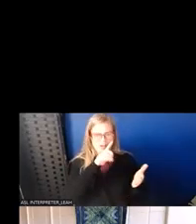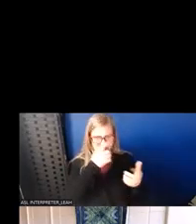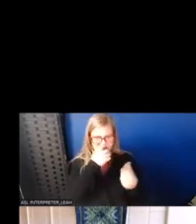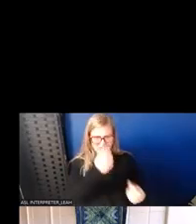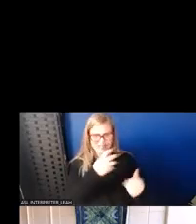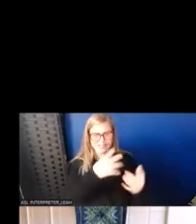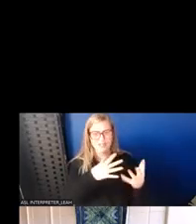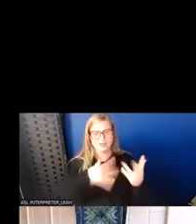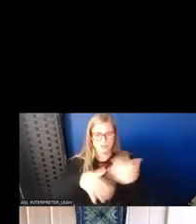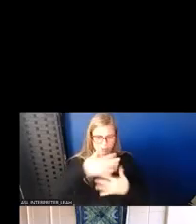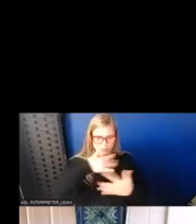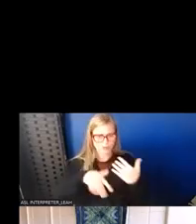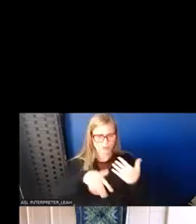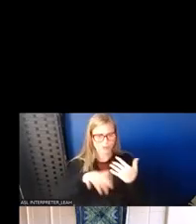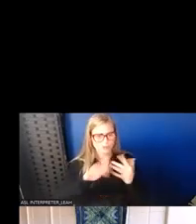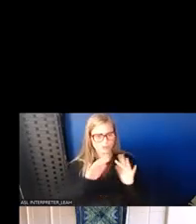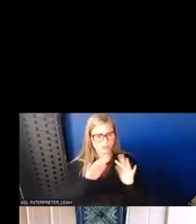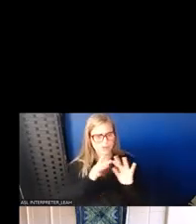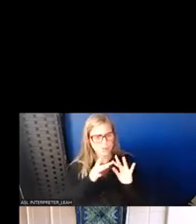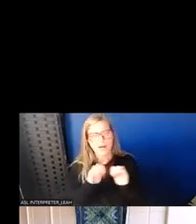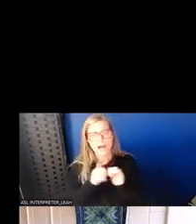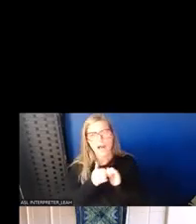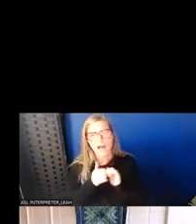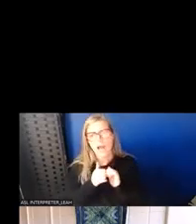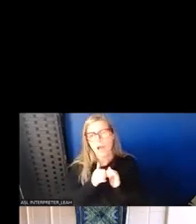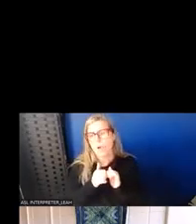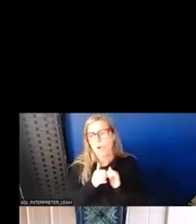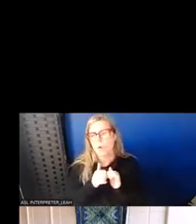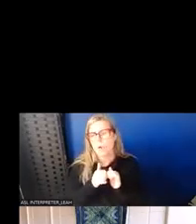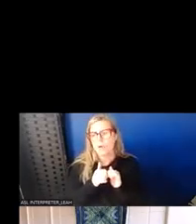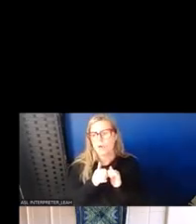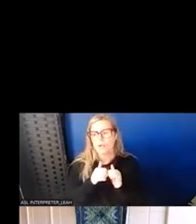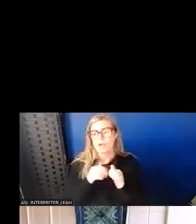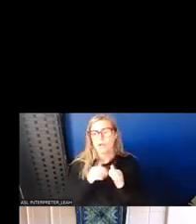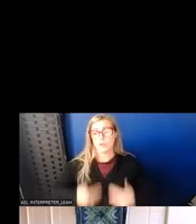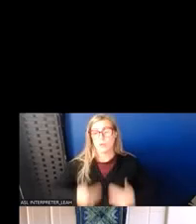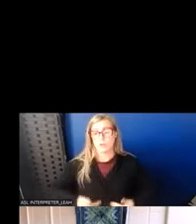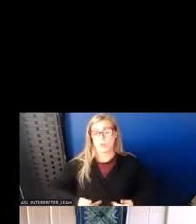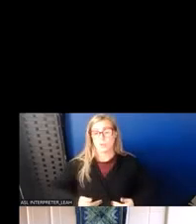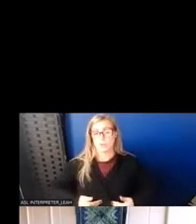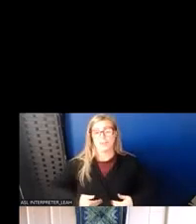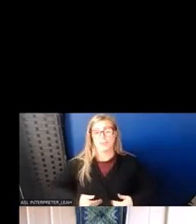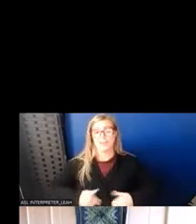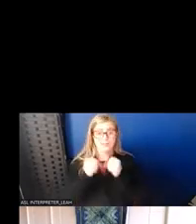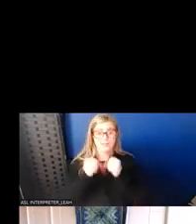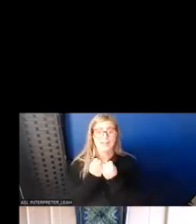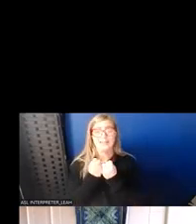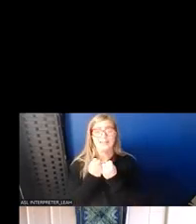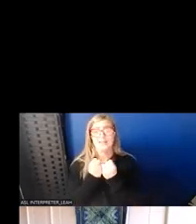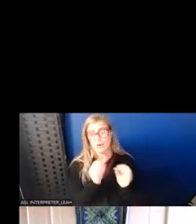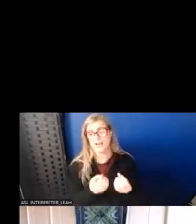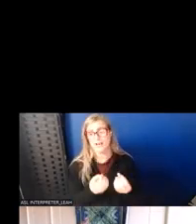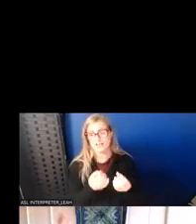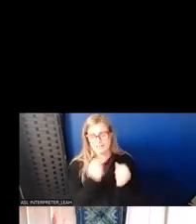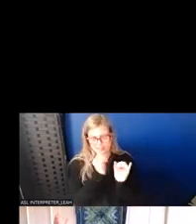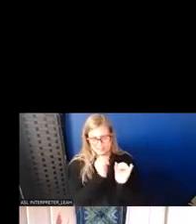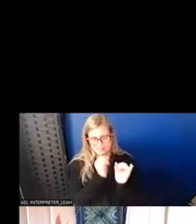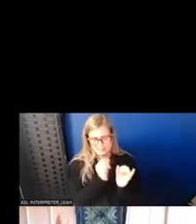how human society is organized in the different levels from individuals and small groups to larger organizations to nation